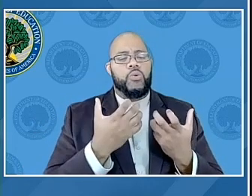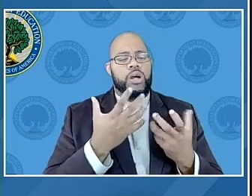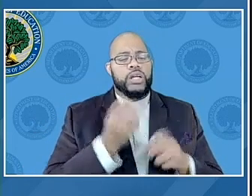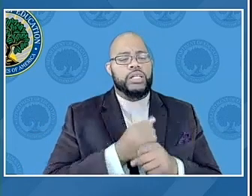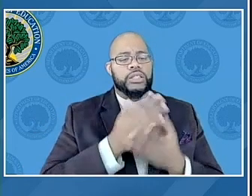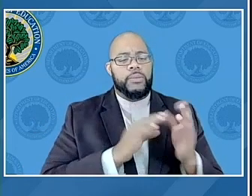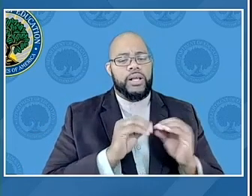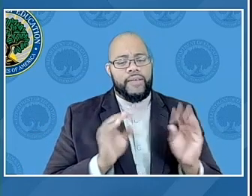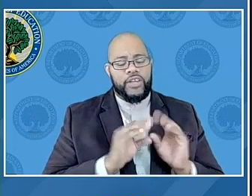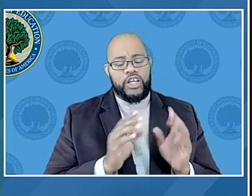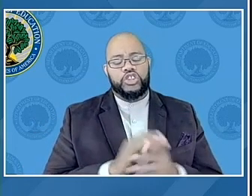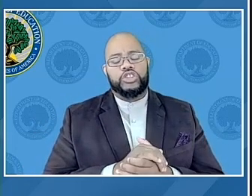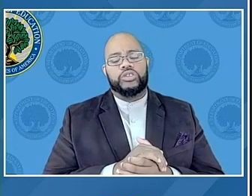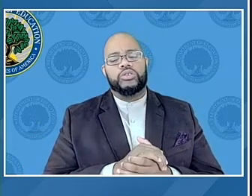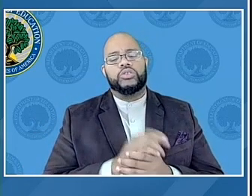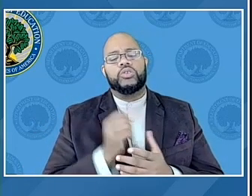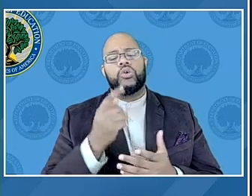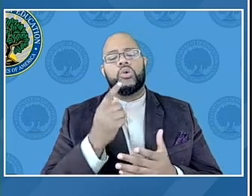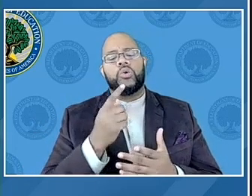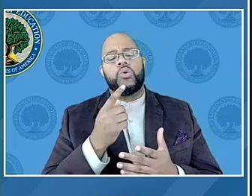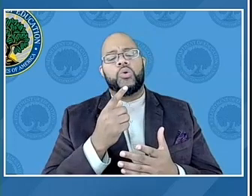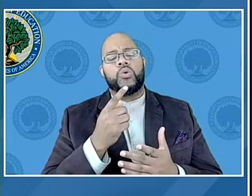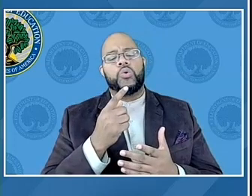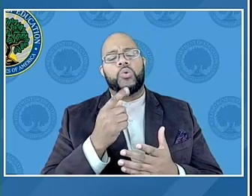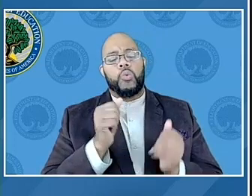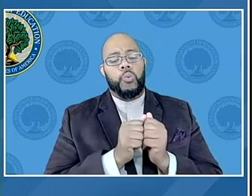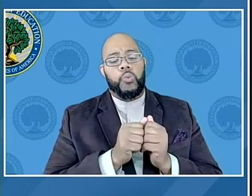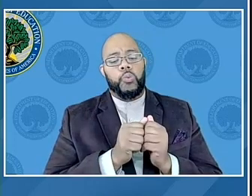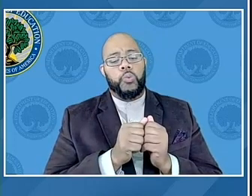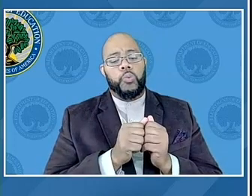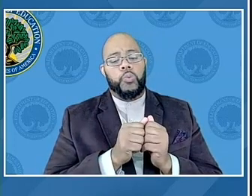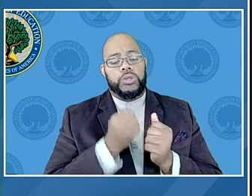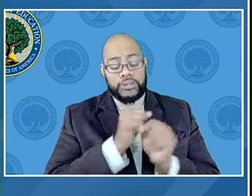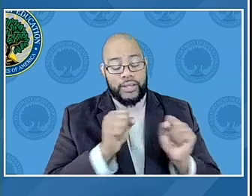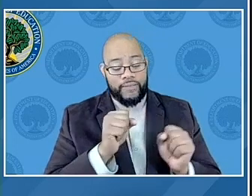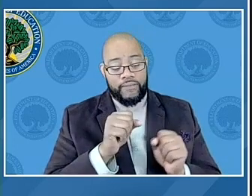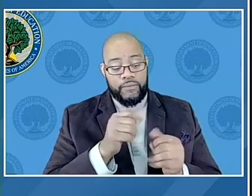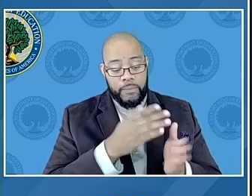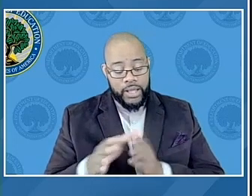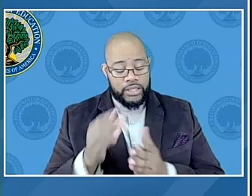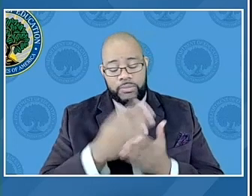So with the SAVE Plan and some of the other income-based repayment plans we have